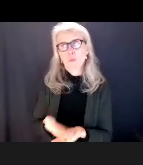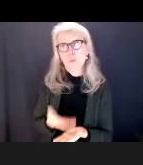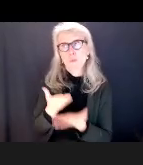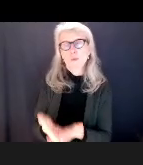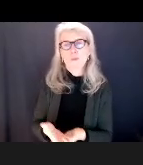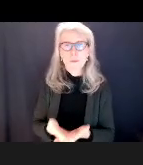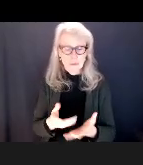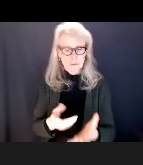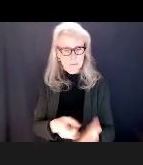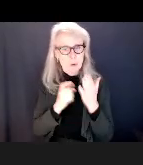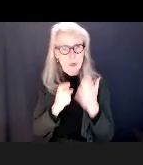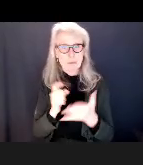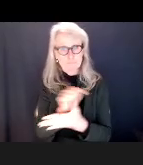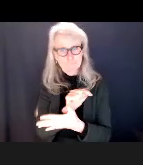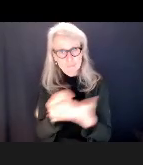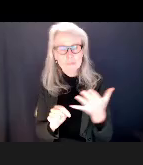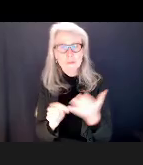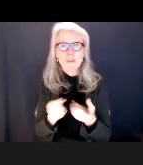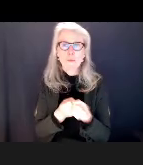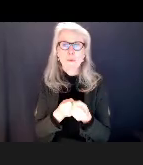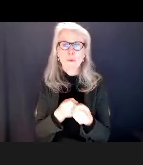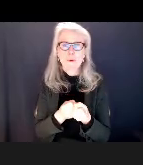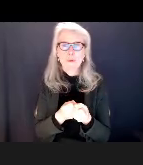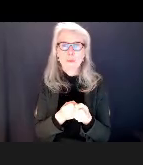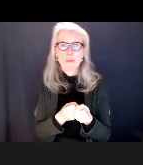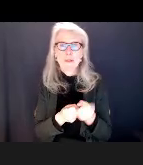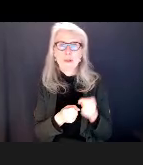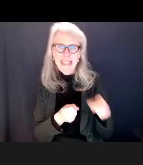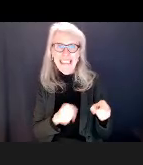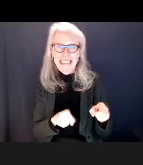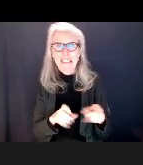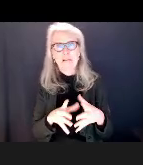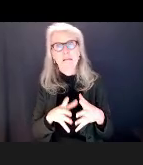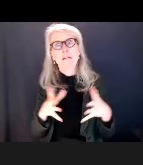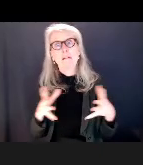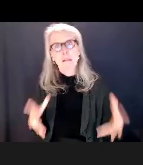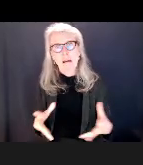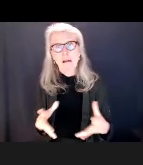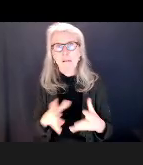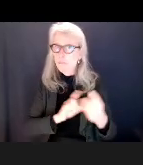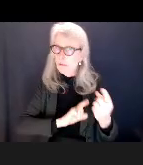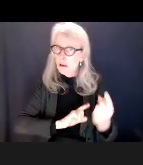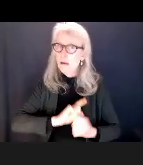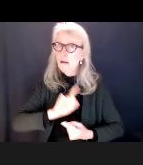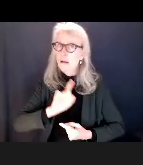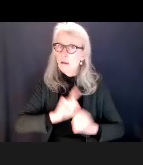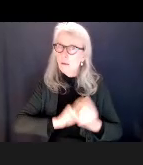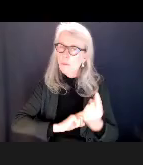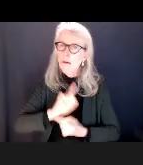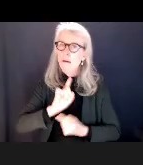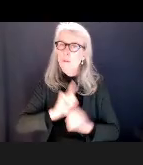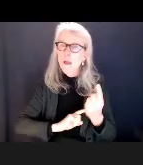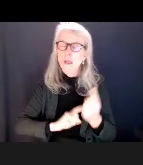that gentleman I was referring to, he needs a lot more one-on-one. So now he has lump sum funding